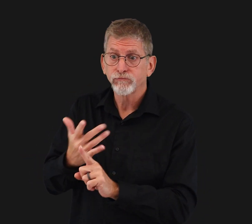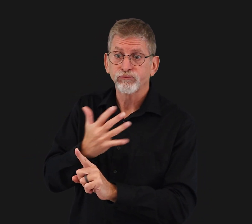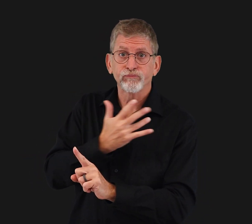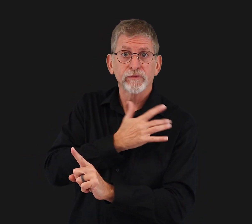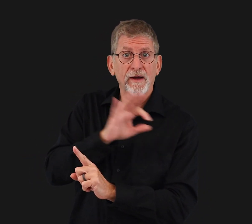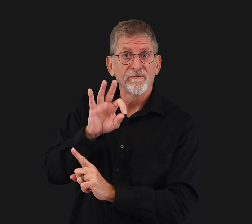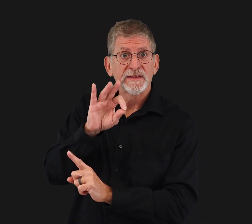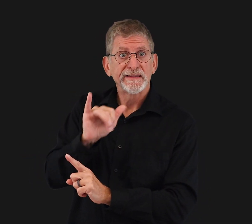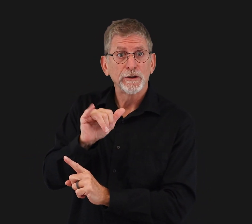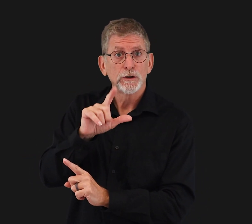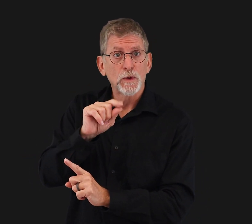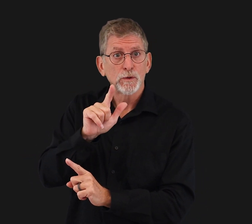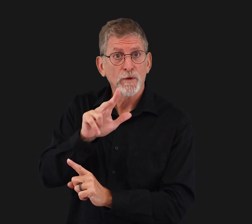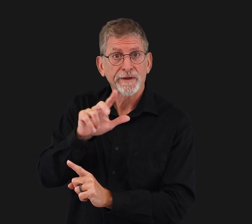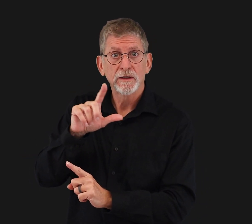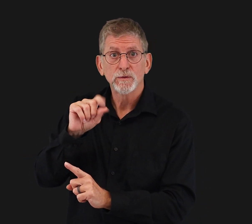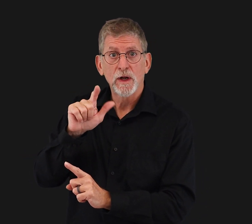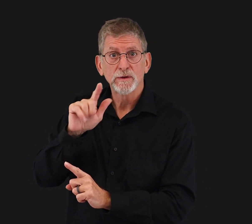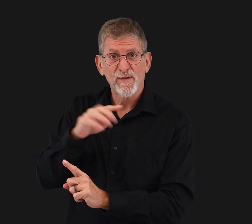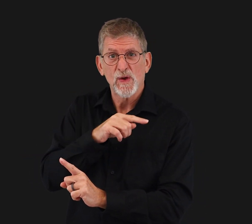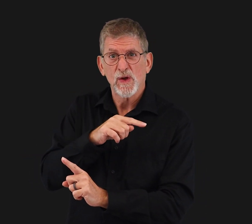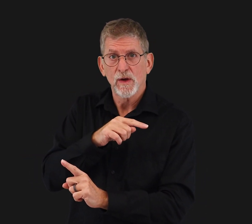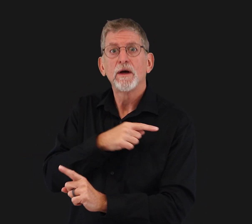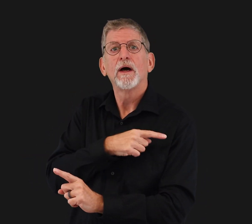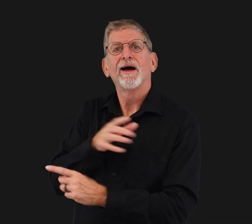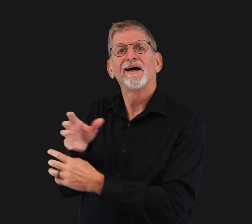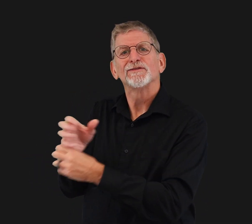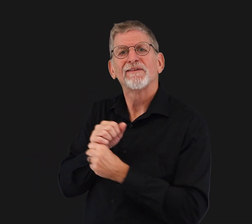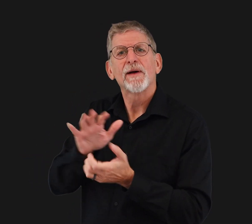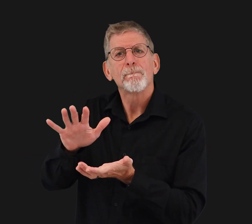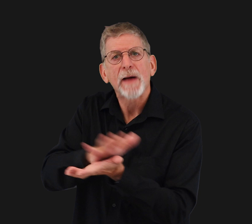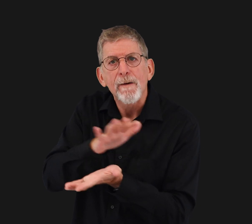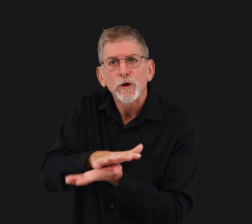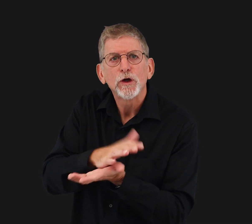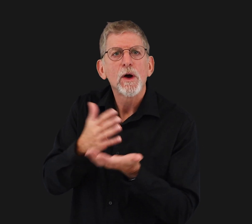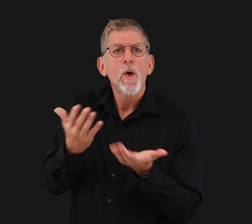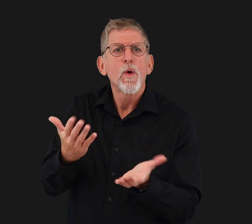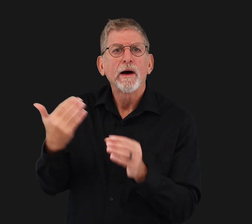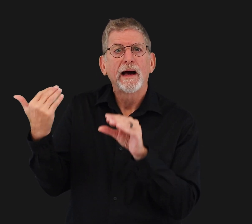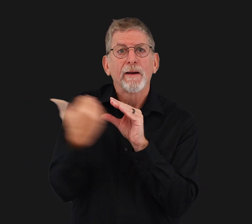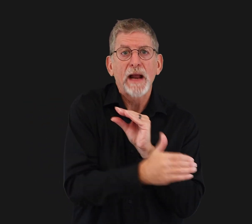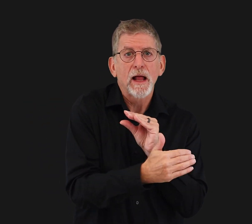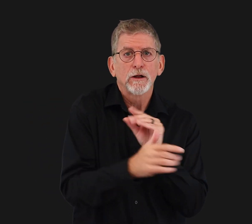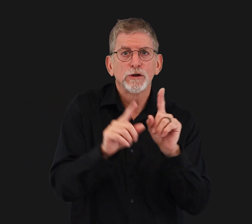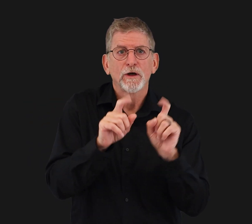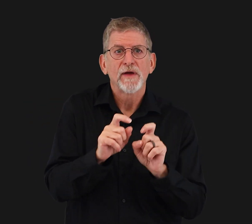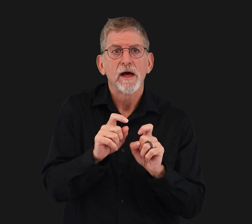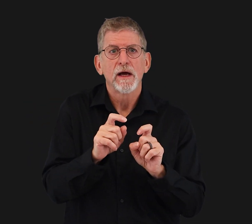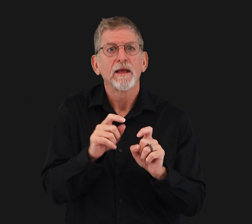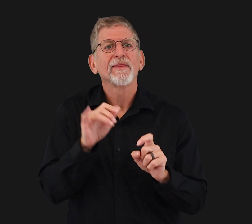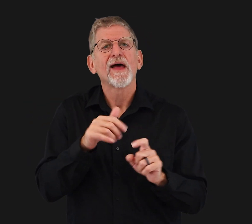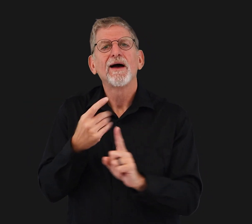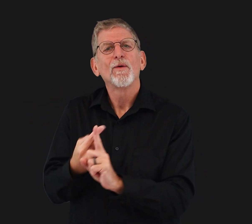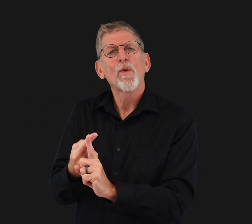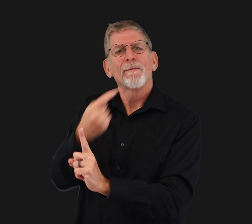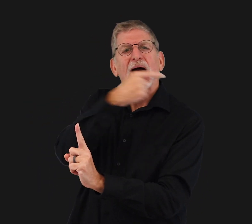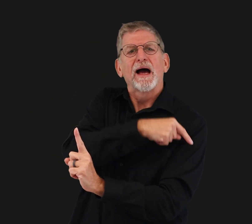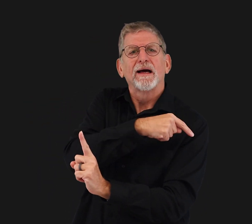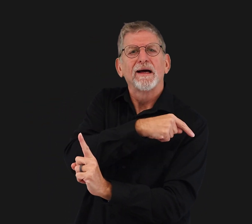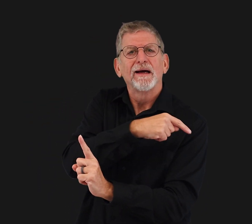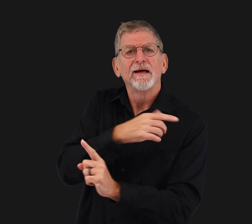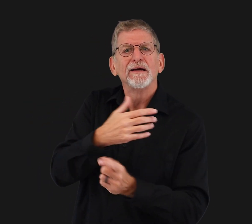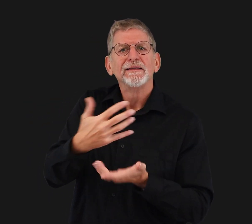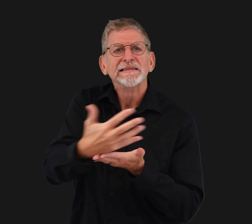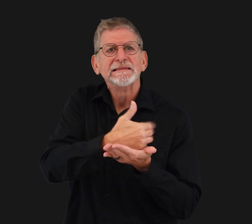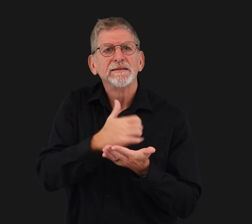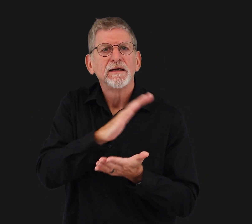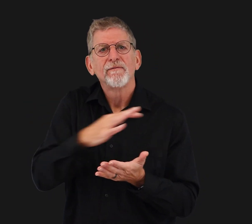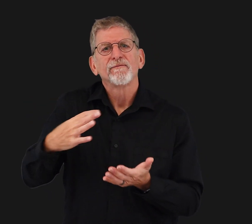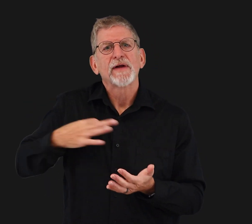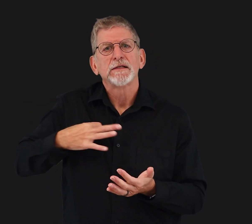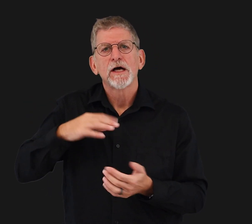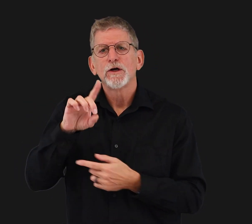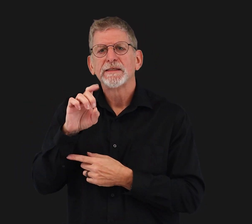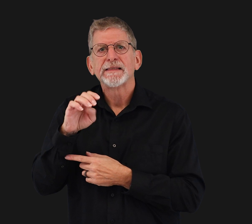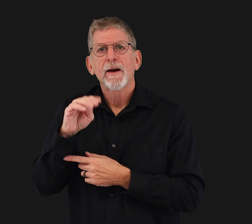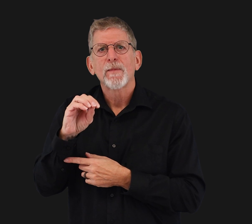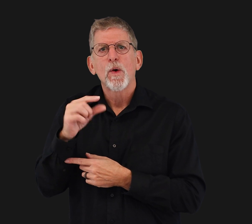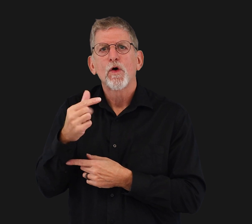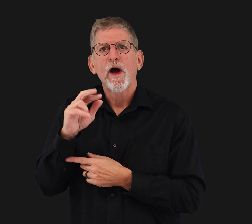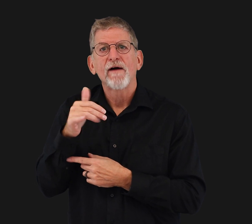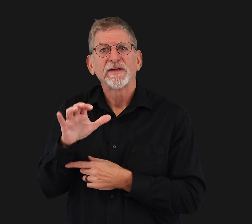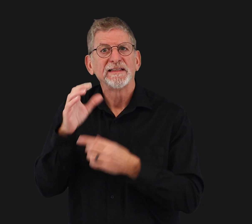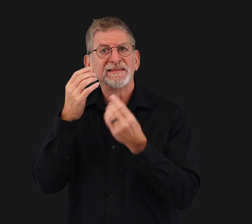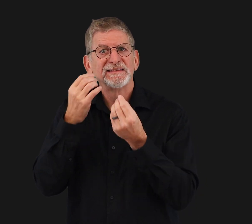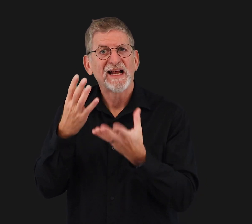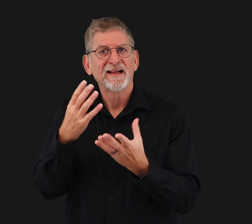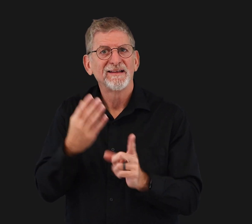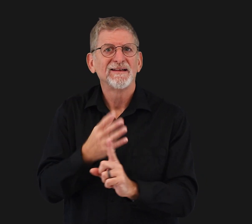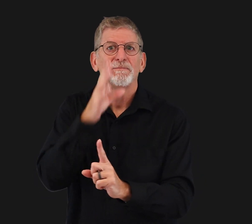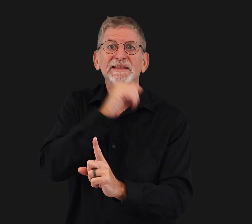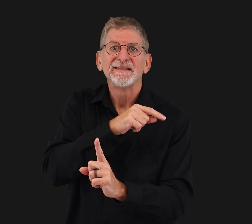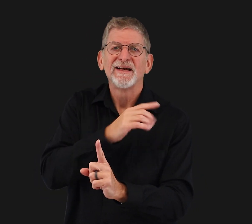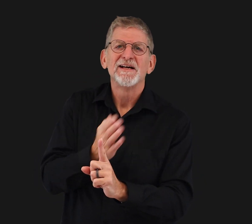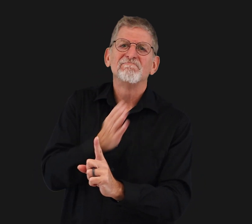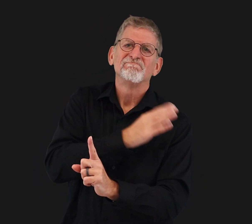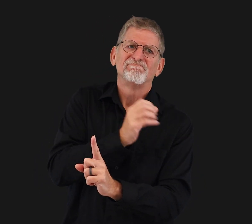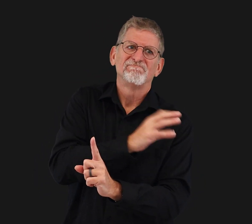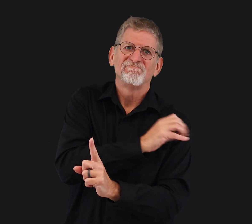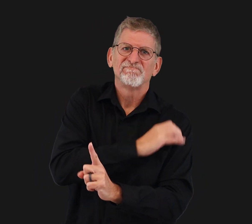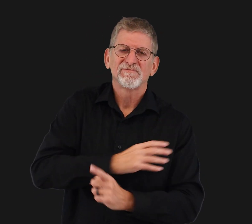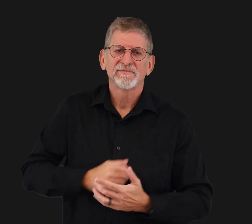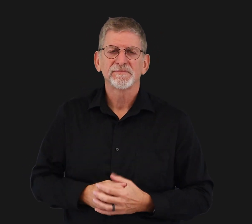as far back as fiscal year 2023–24 receive a paper or emailed survey that retroactively collects their voluntary demographic data.